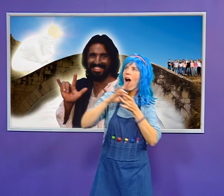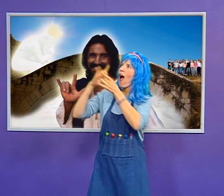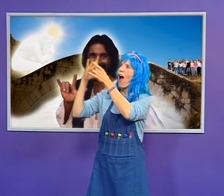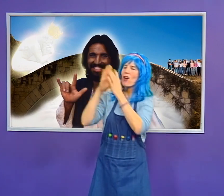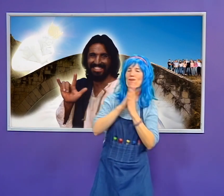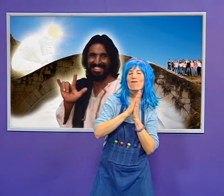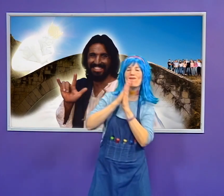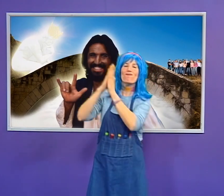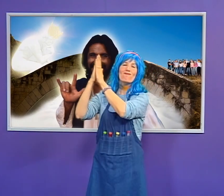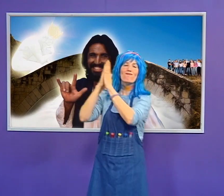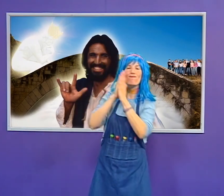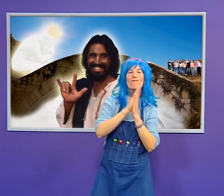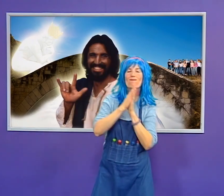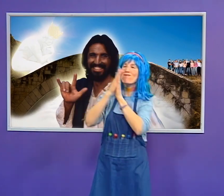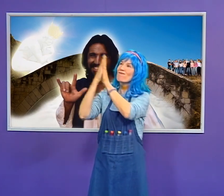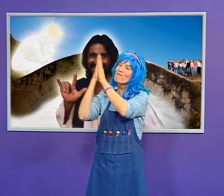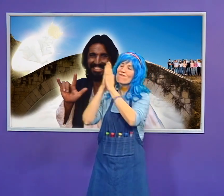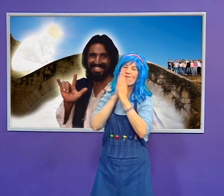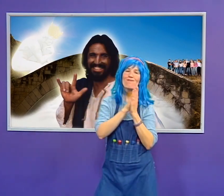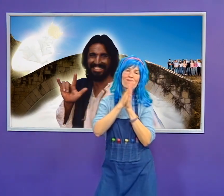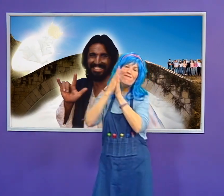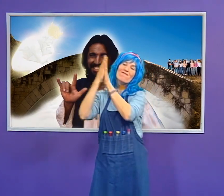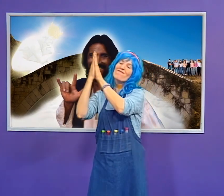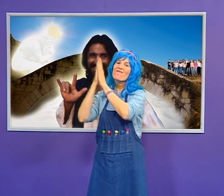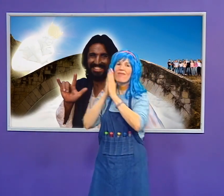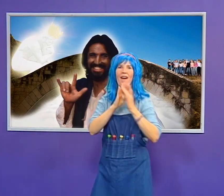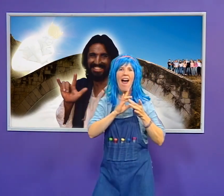AND YOUR RELATIONSHIP WITH GOD WILL BECOME CLOSER AND CLOSER